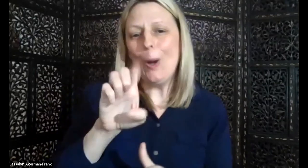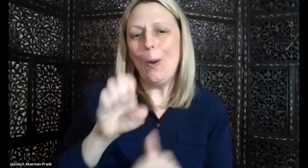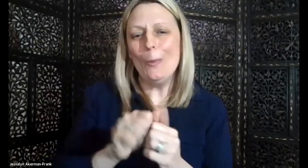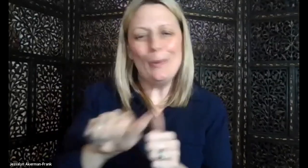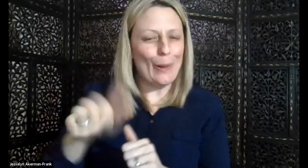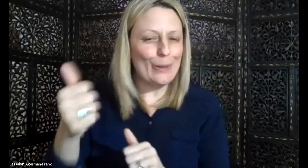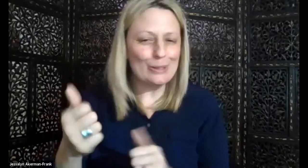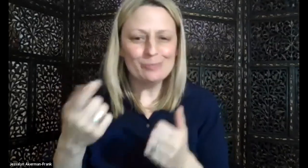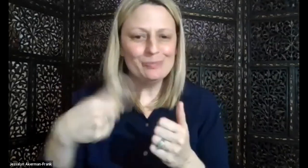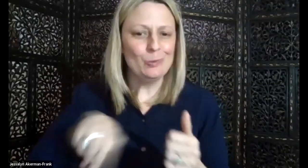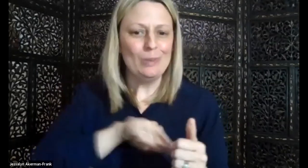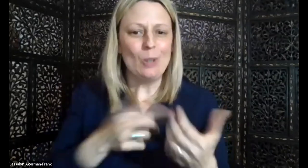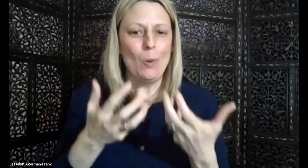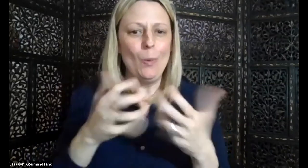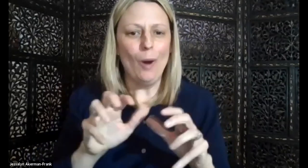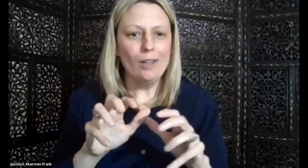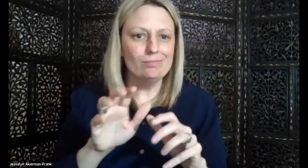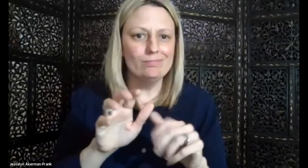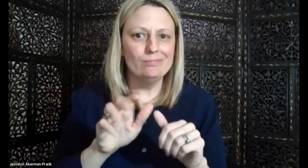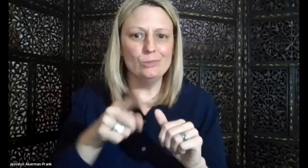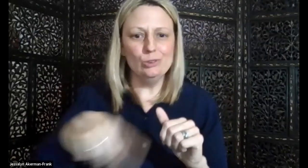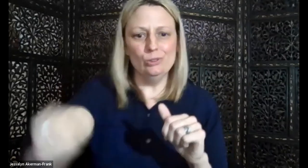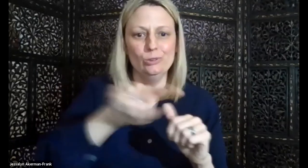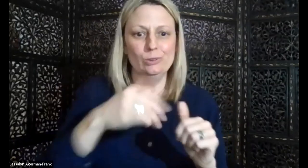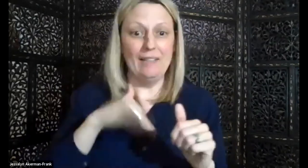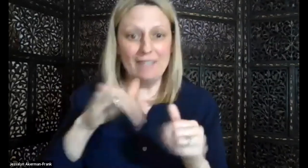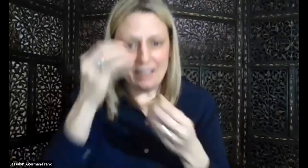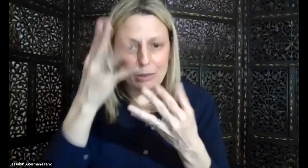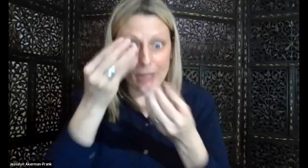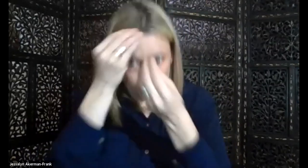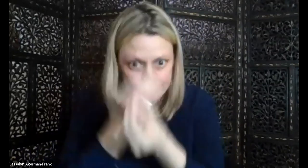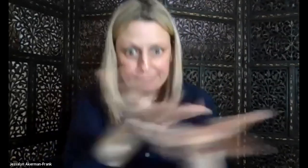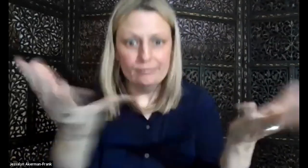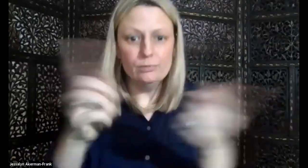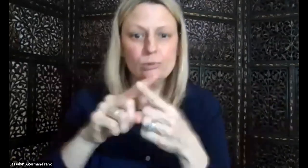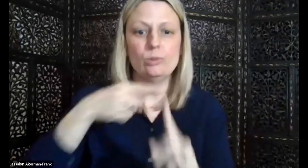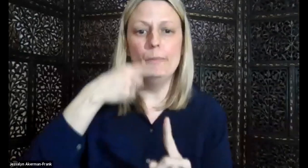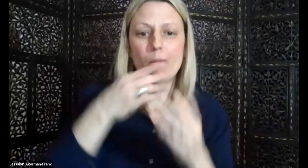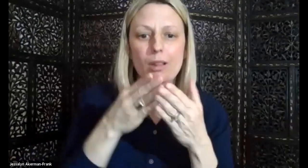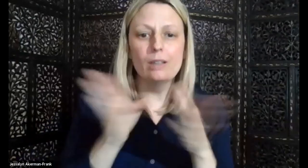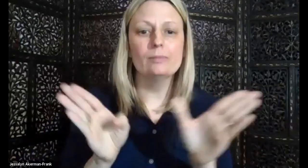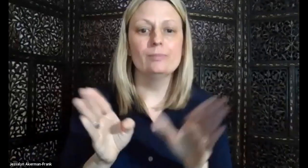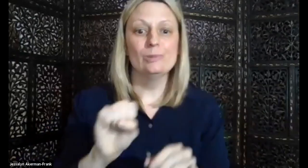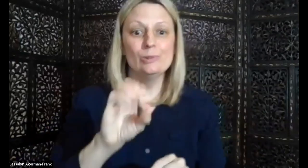than happy to show how to complete the census and we won't share your private information. And we won't